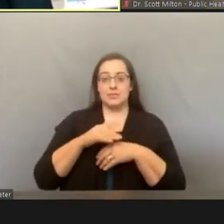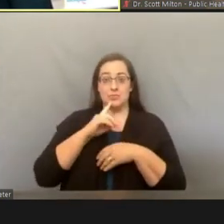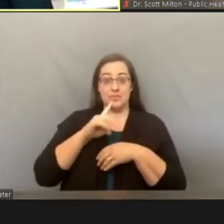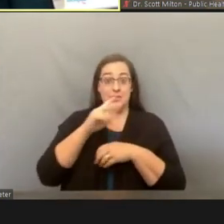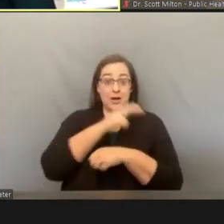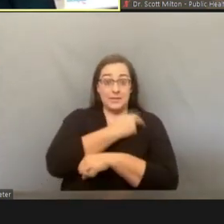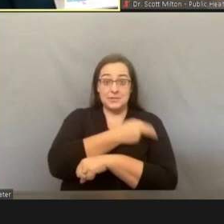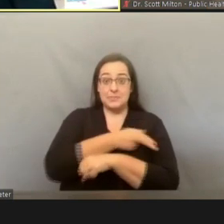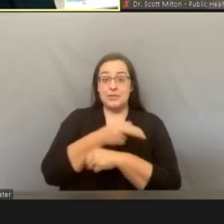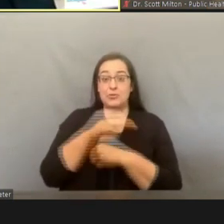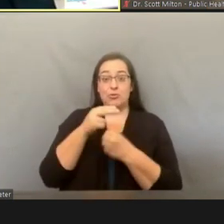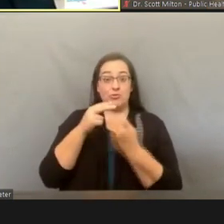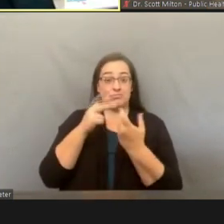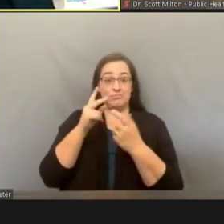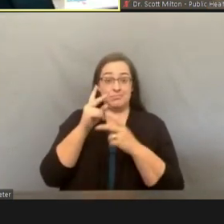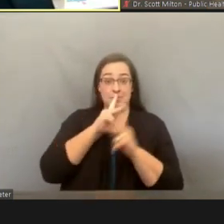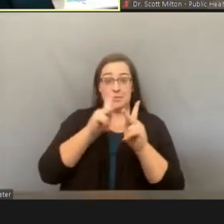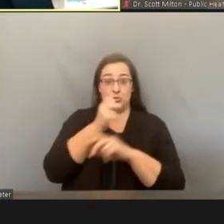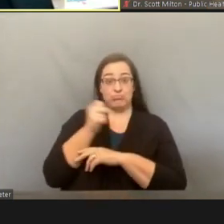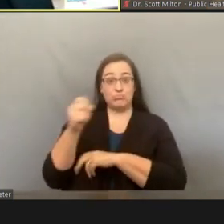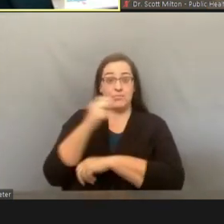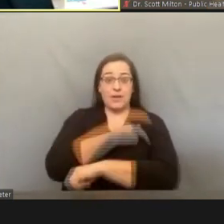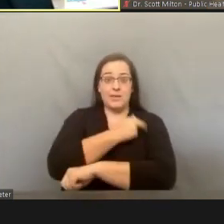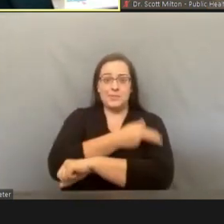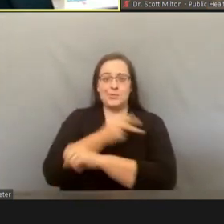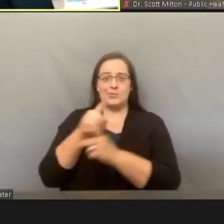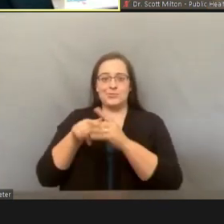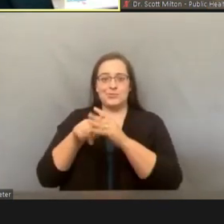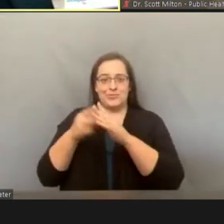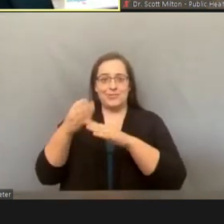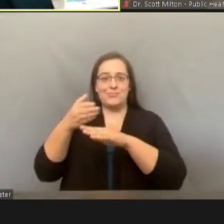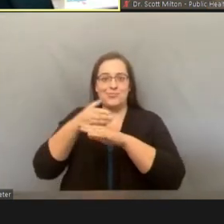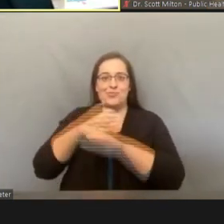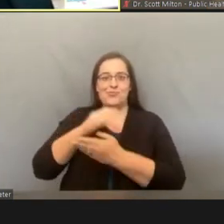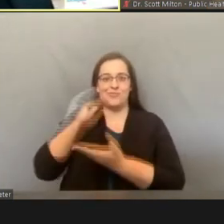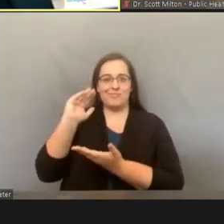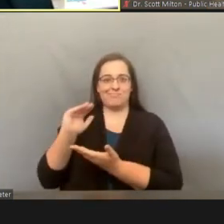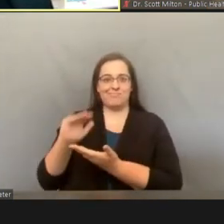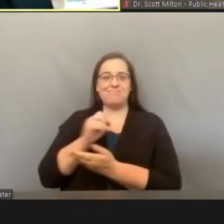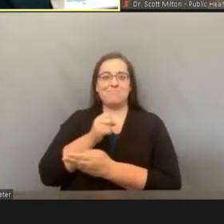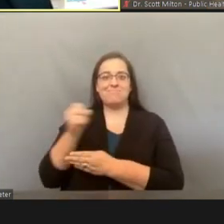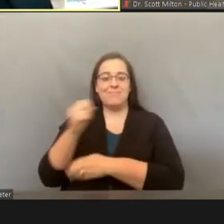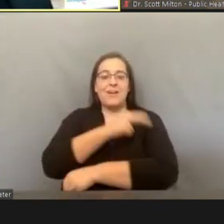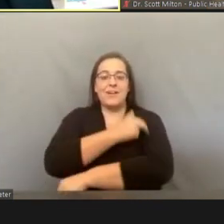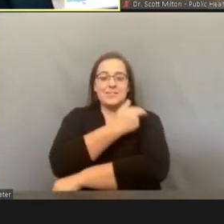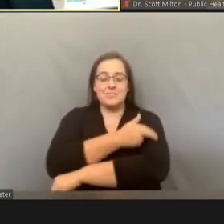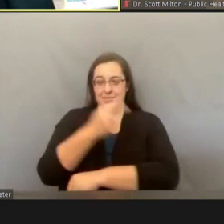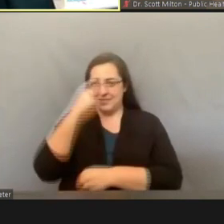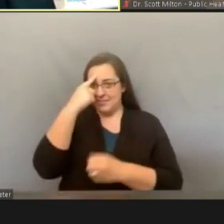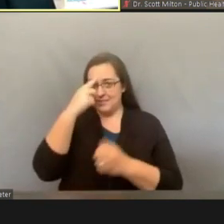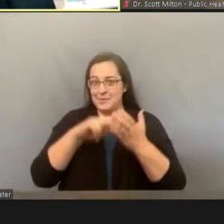BEEN DOING THAT FOR A COUPLE OF WEEKS FOR WATCHING OUR NUMBERS, THE HOSPITAL CAPACITY OVER THE LAST FEW DAYS IS REALLY STARTING